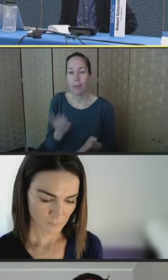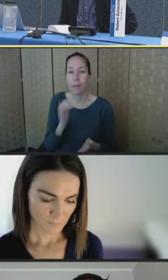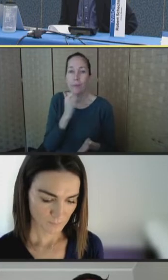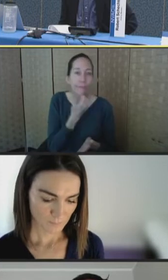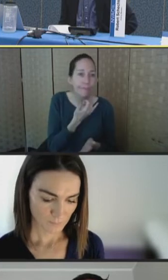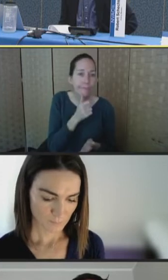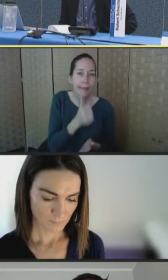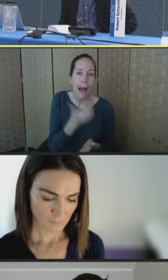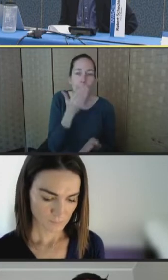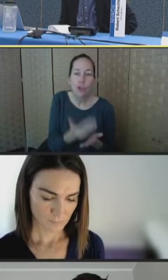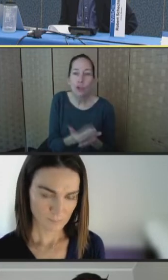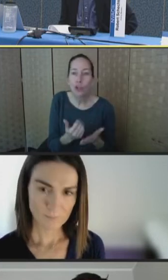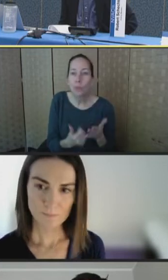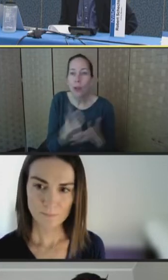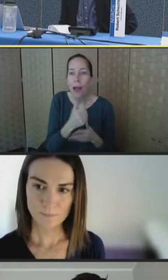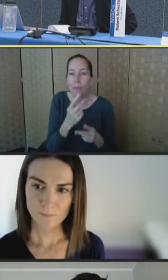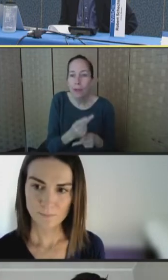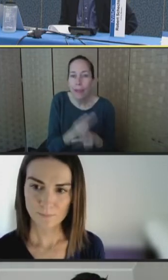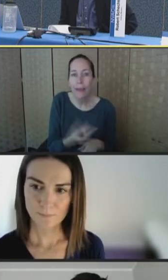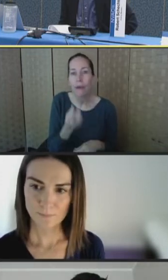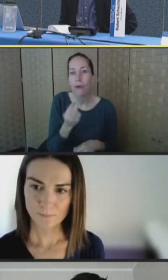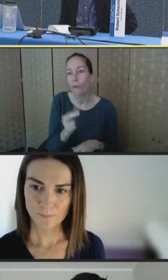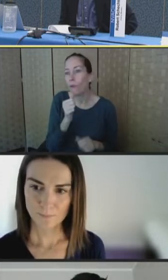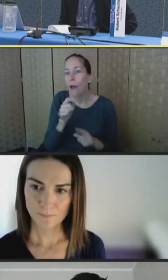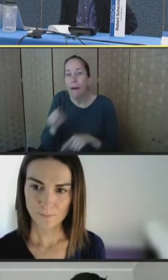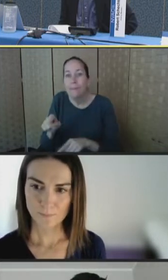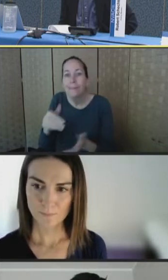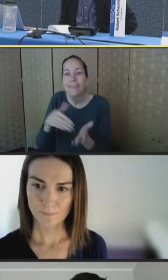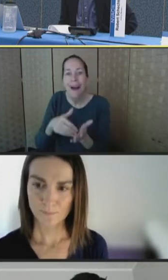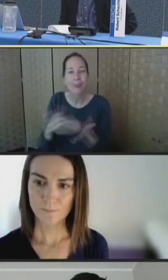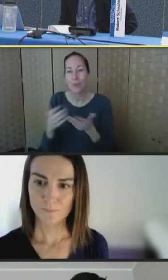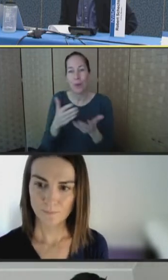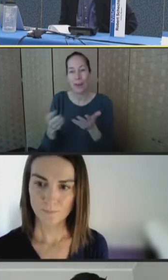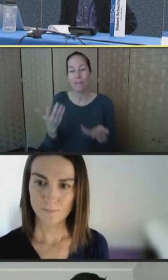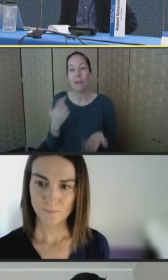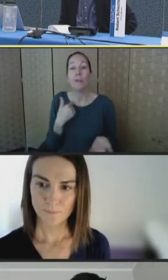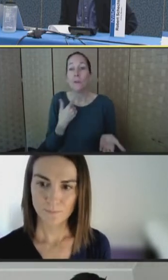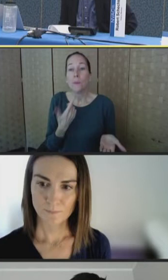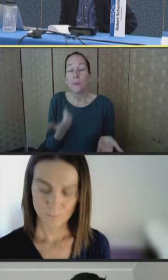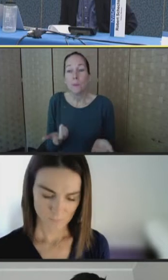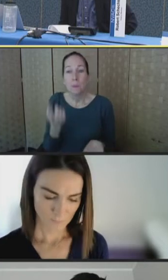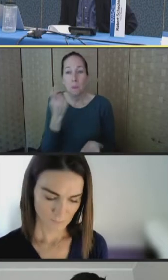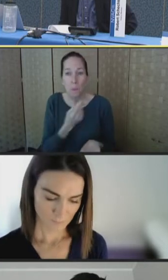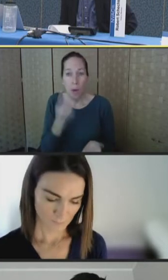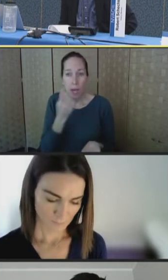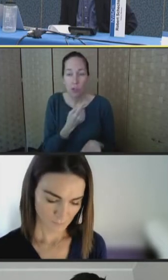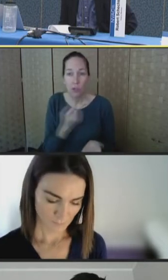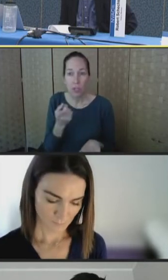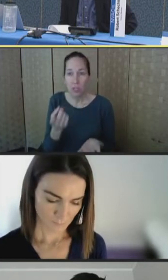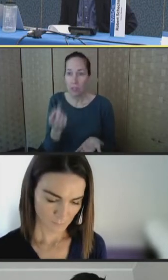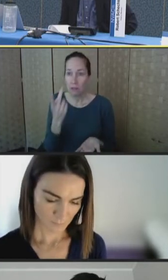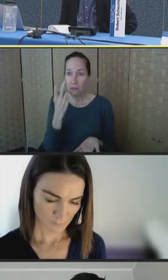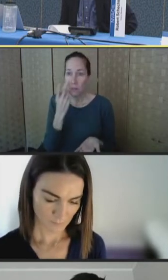if there's any clues to long COVID or long-term sequela of COVID in the excess mortality data.